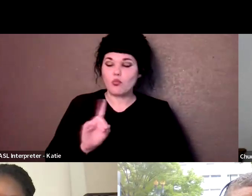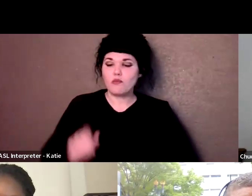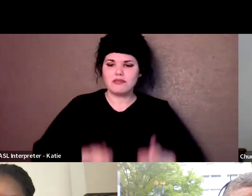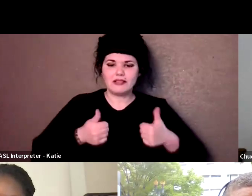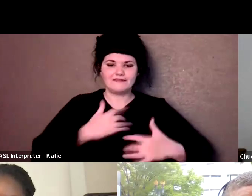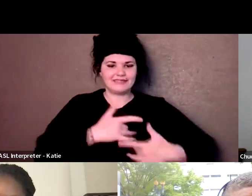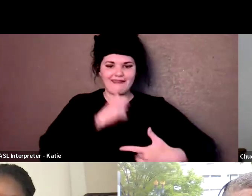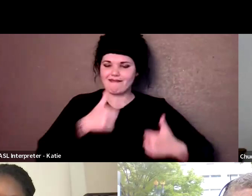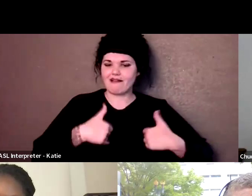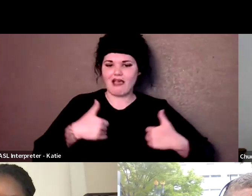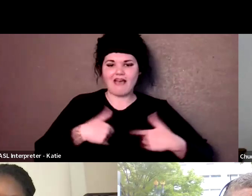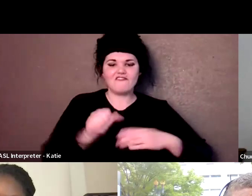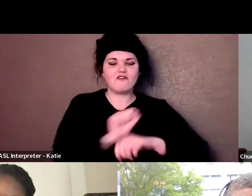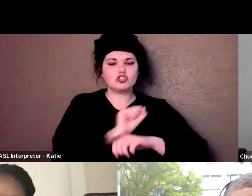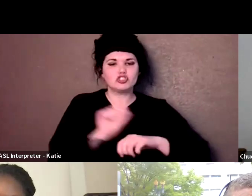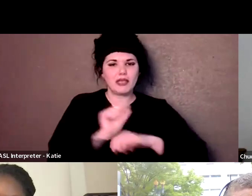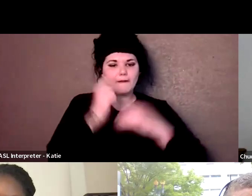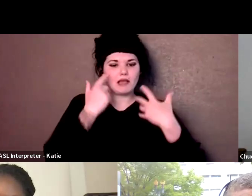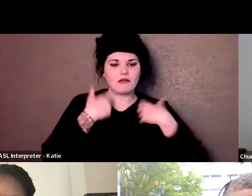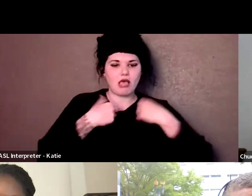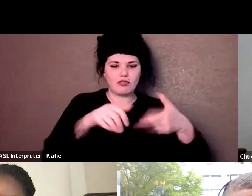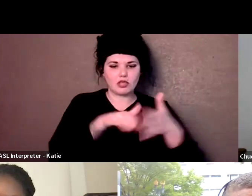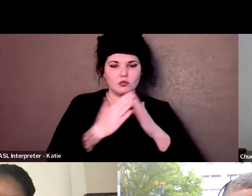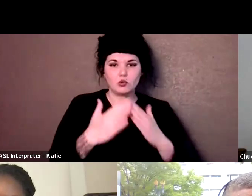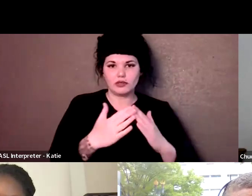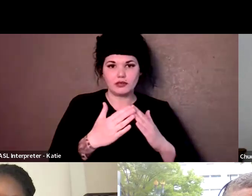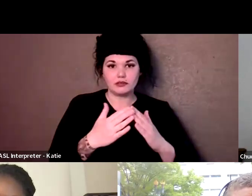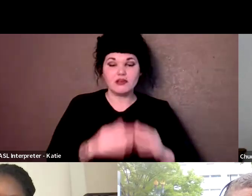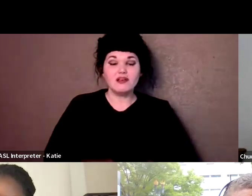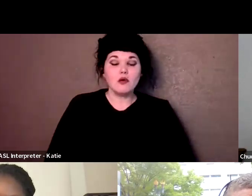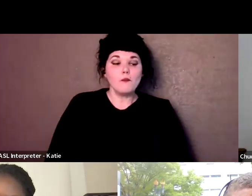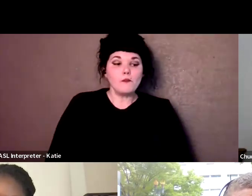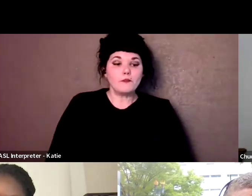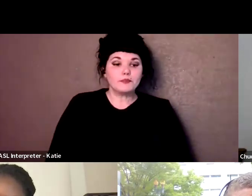they are twice as likely to be diagnosed with things like schizophrenia and I would point